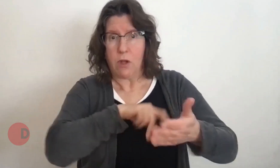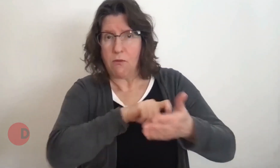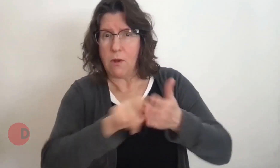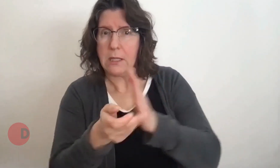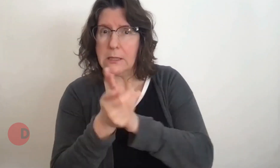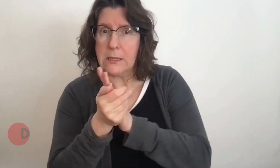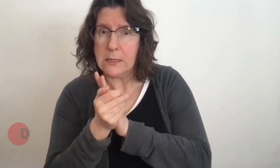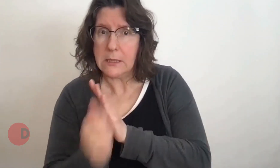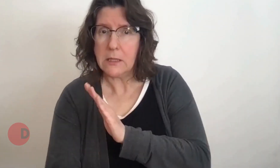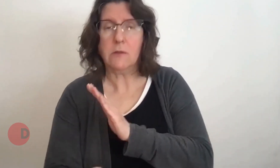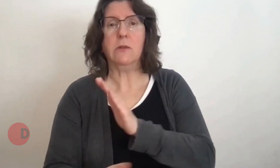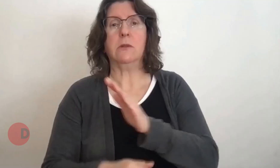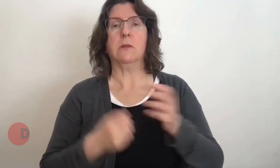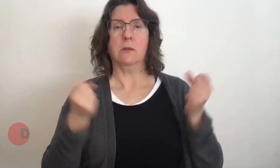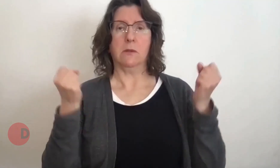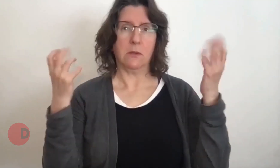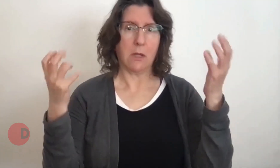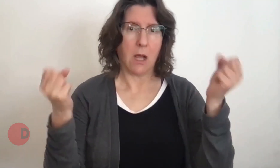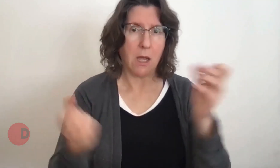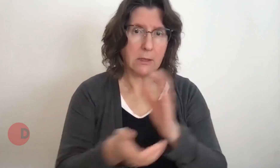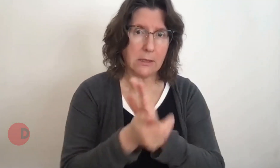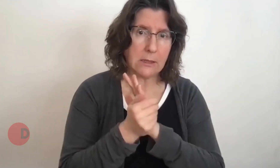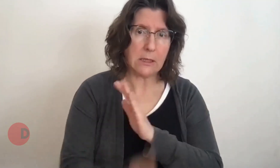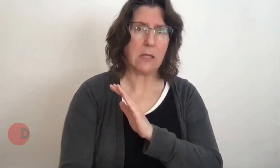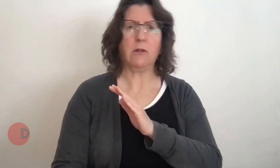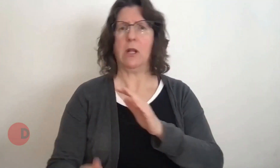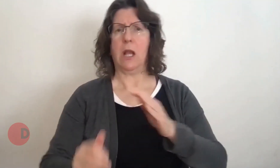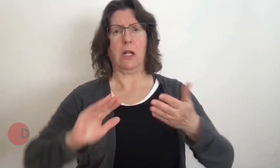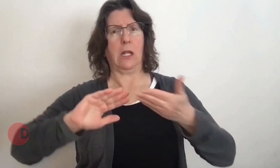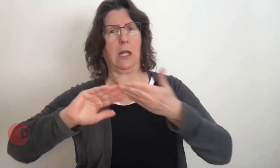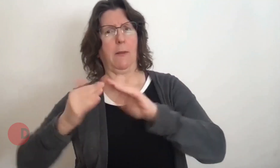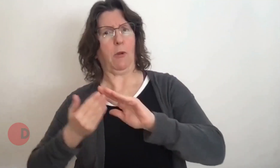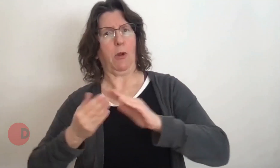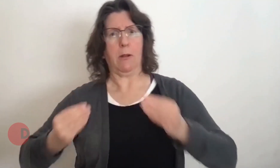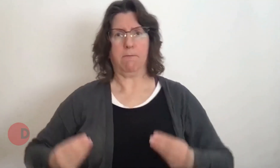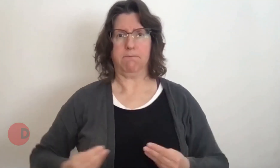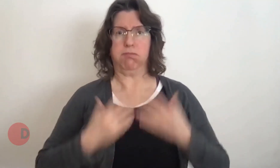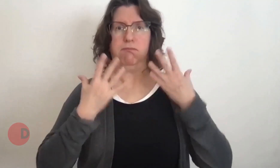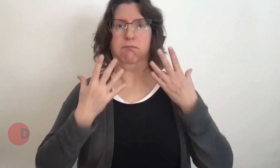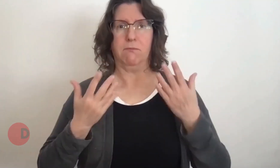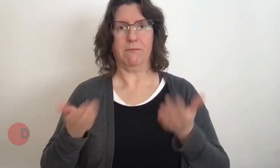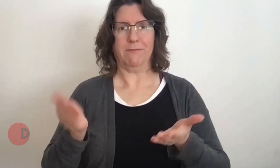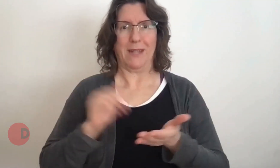skills, signing skills and community inspiration.